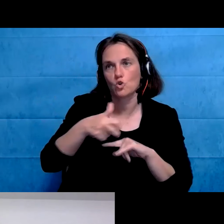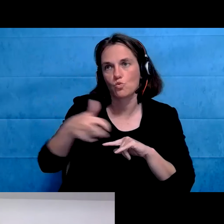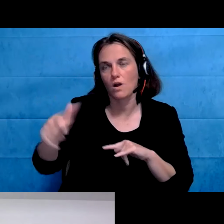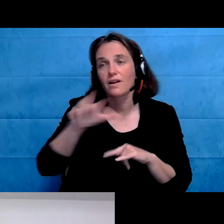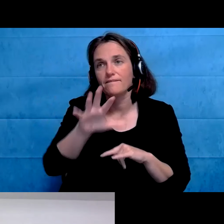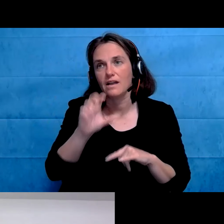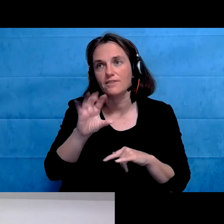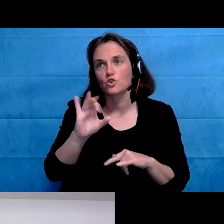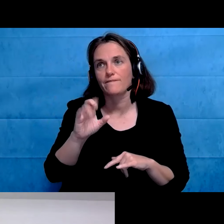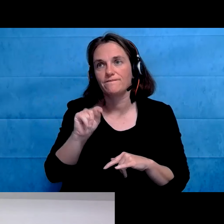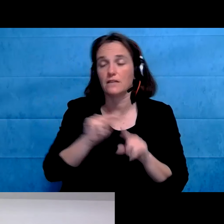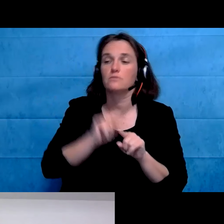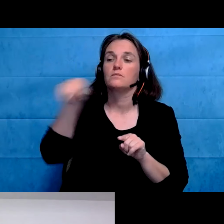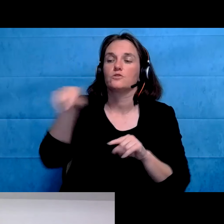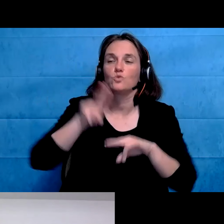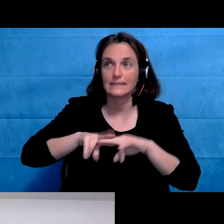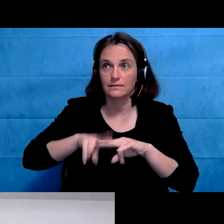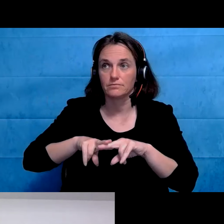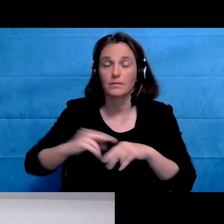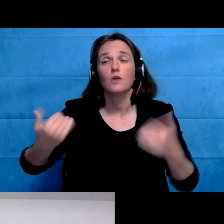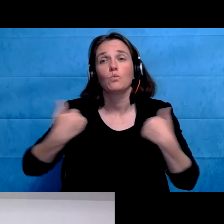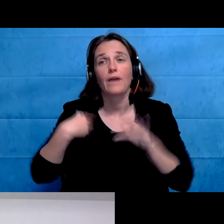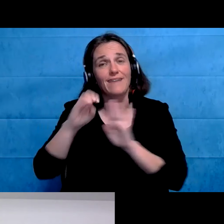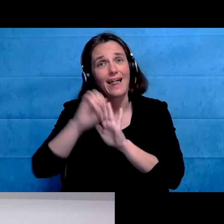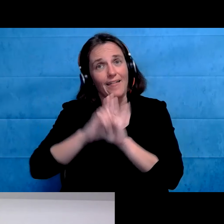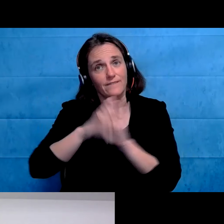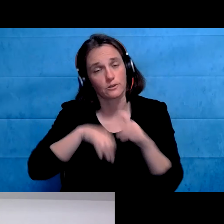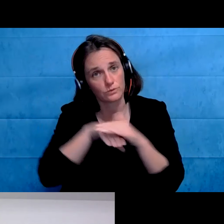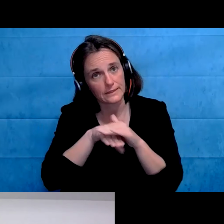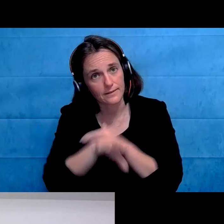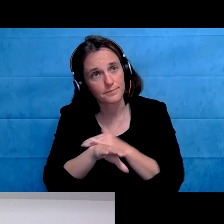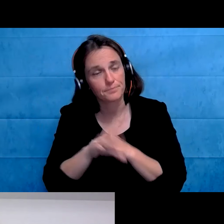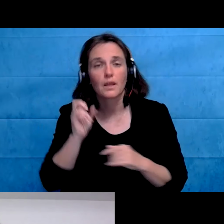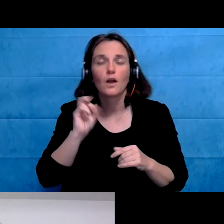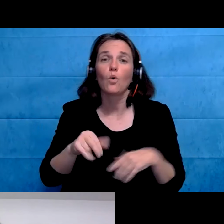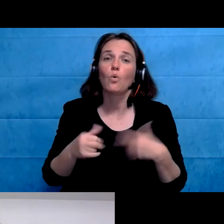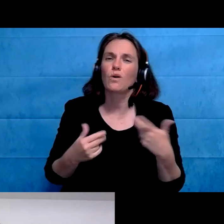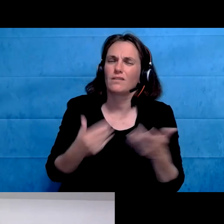or we have elevators accessible for you, or if you need, some organizations, like I know the Kennedy Center